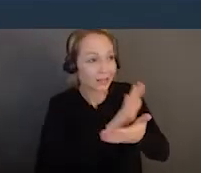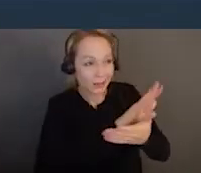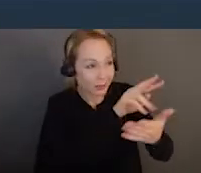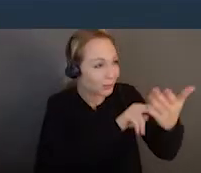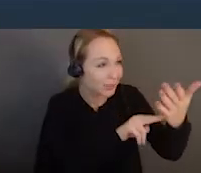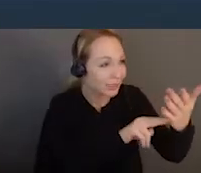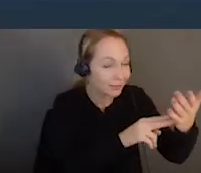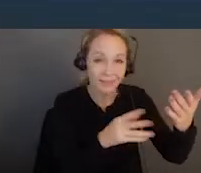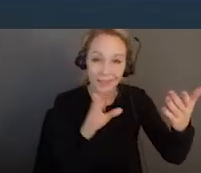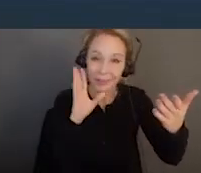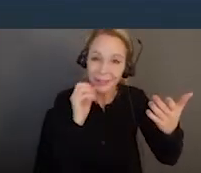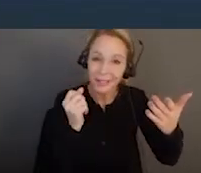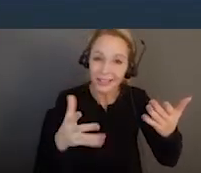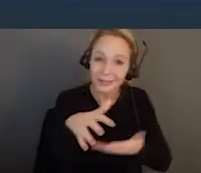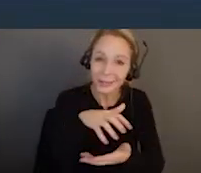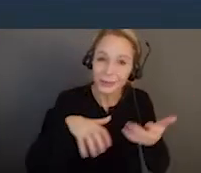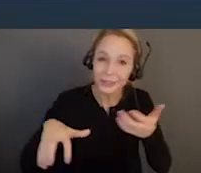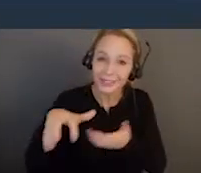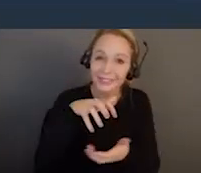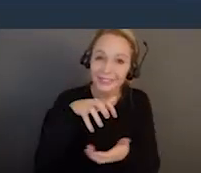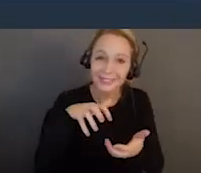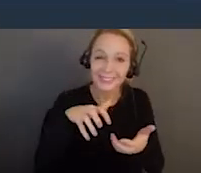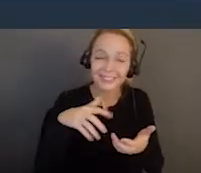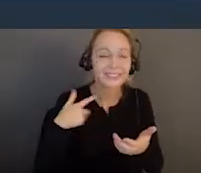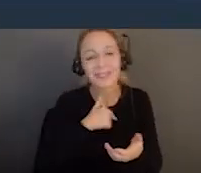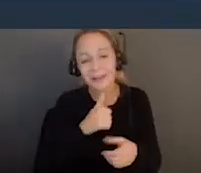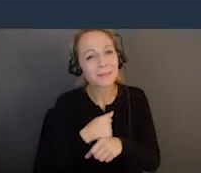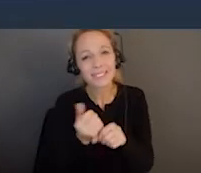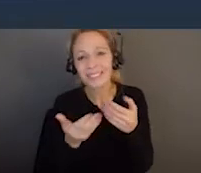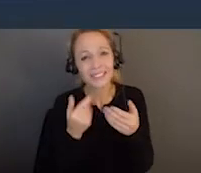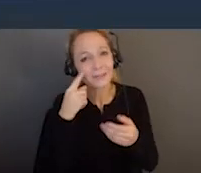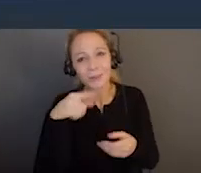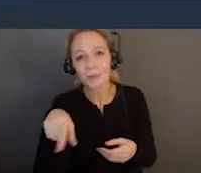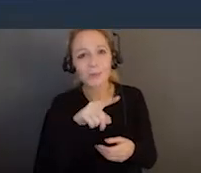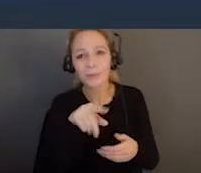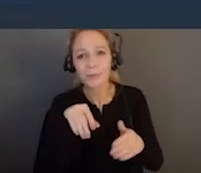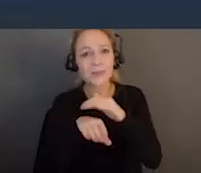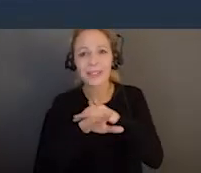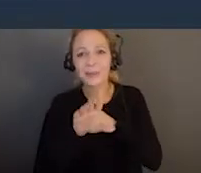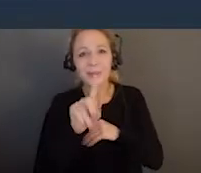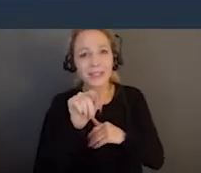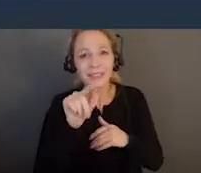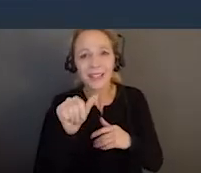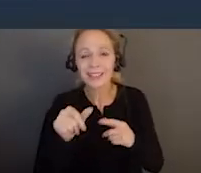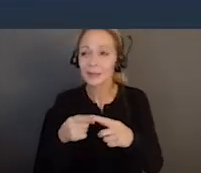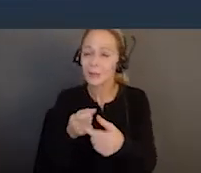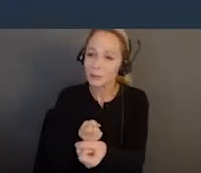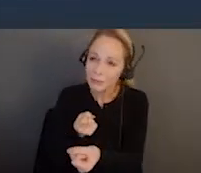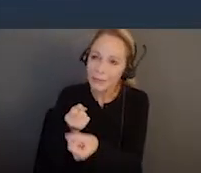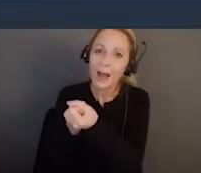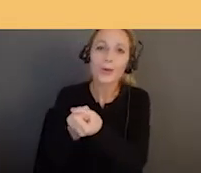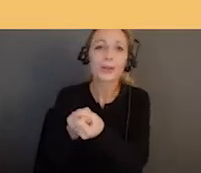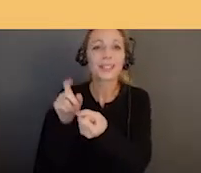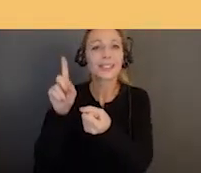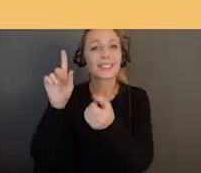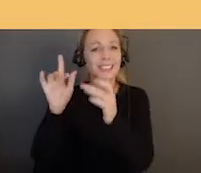HAD. WE'RE NOT MAKING IT AS EASY FOR YOU ALL TO ACCESS YOUR DATA TO POWER DIGITAL EXPERIENCES AS WE'D LIKE.